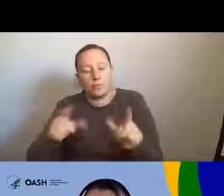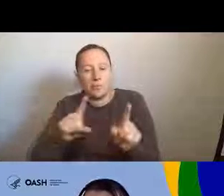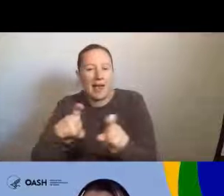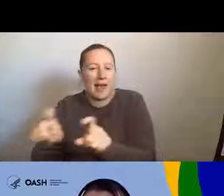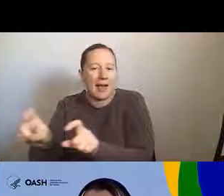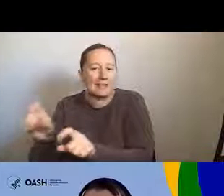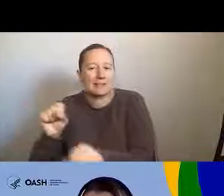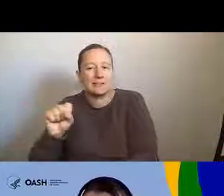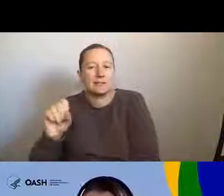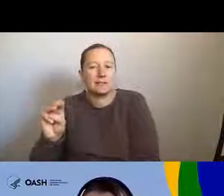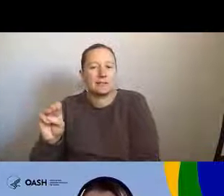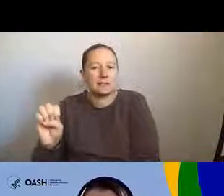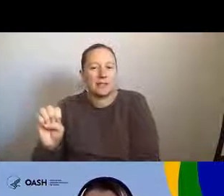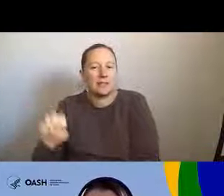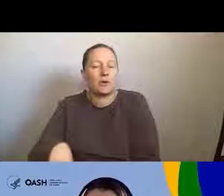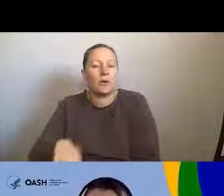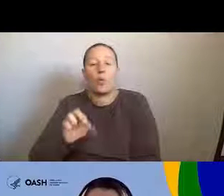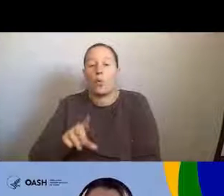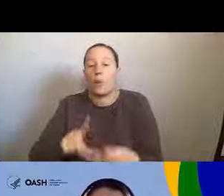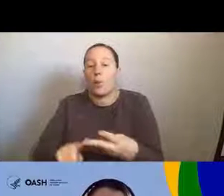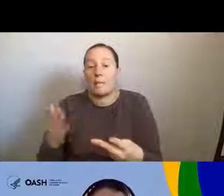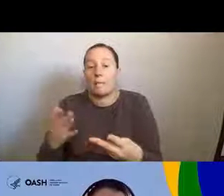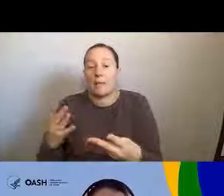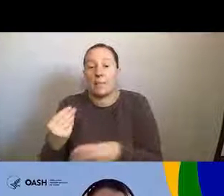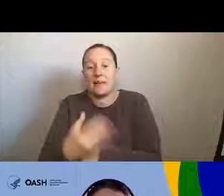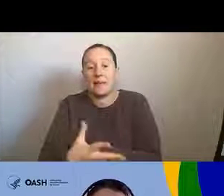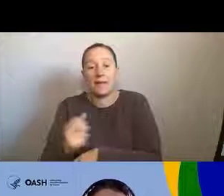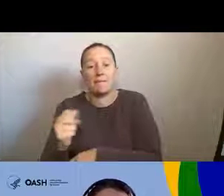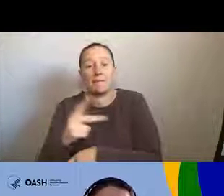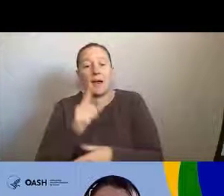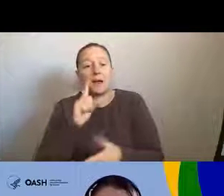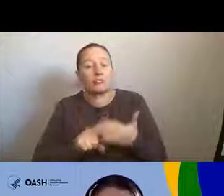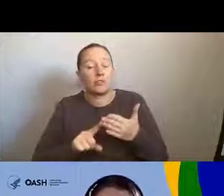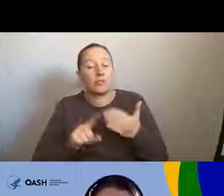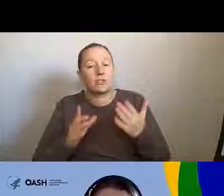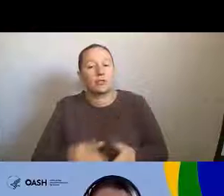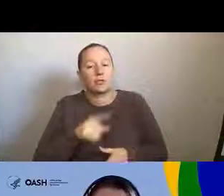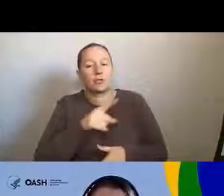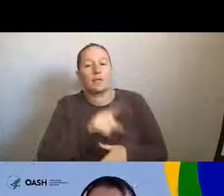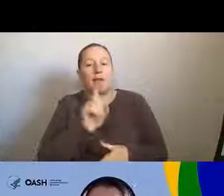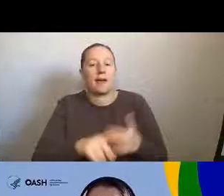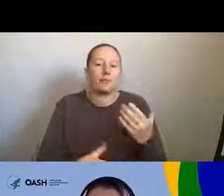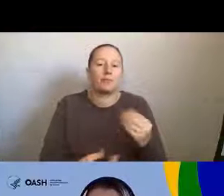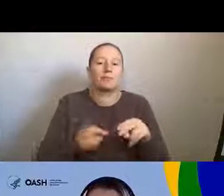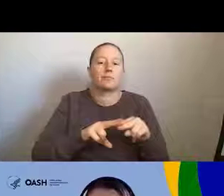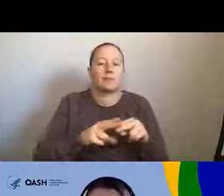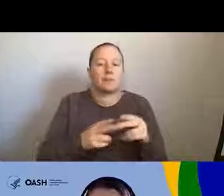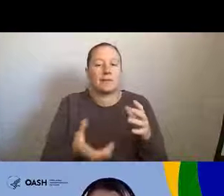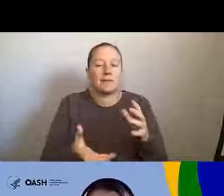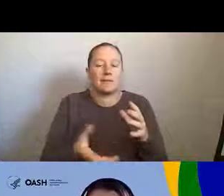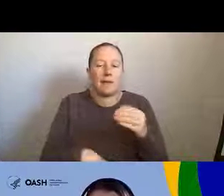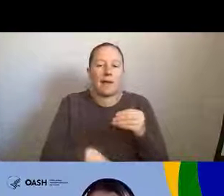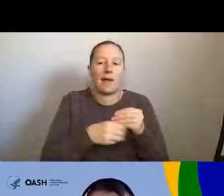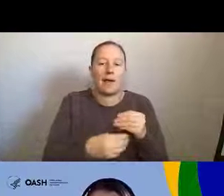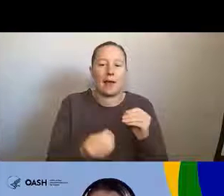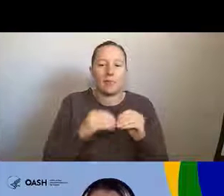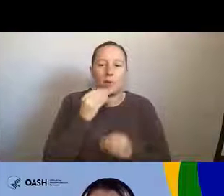Or it can return the study to the researcher, so the researcher can provide additional new information, address IRB concerns or questions,